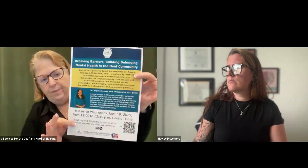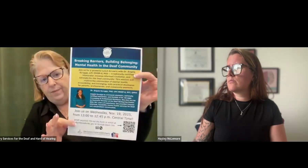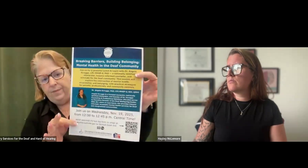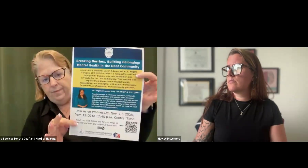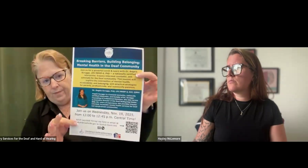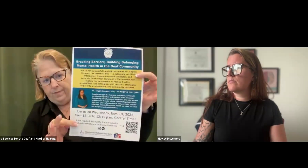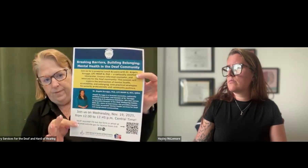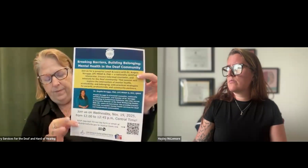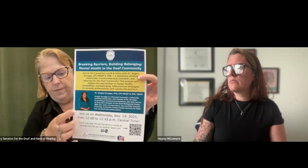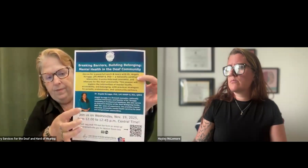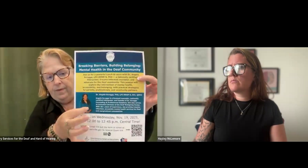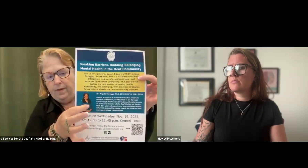And this is what our flier looks like.